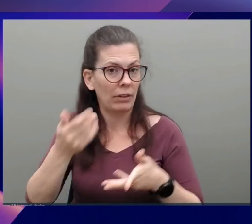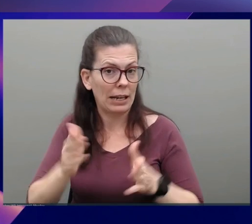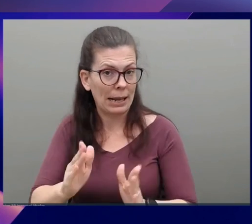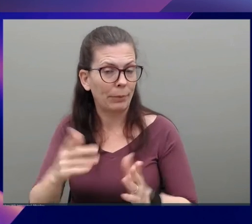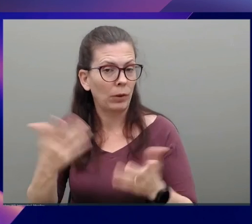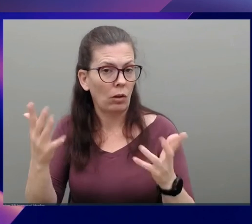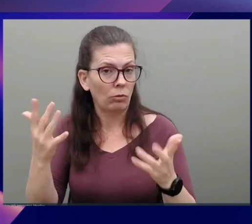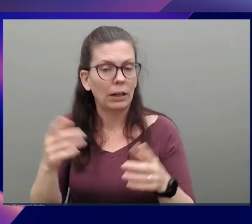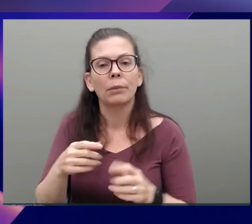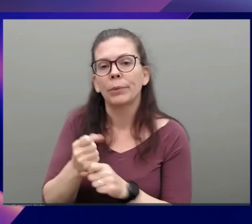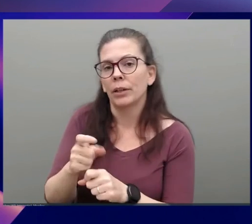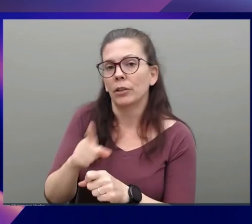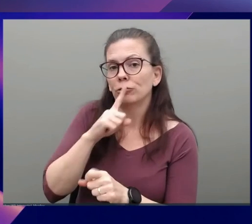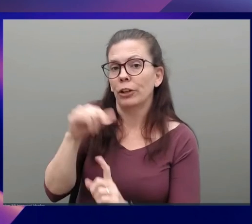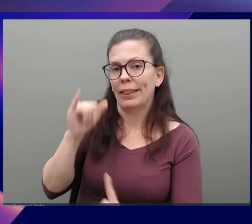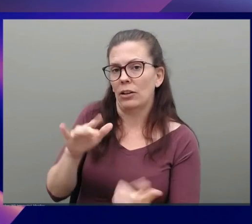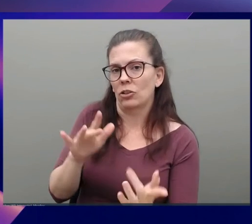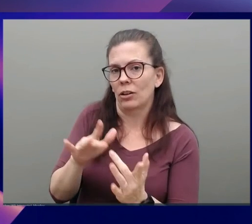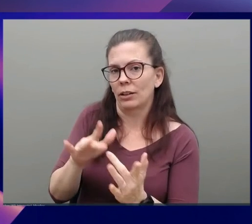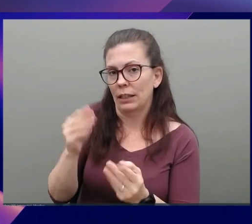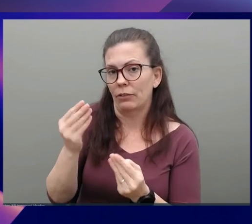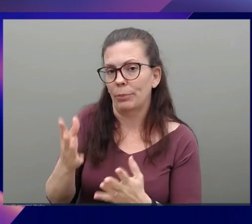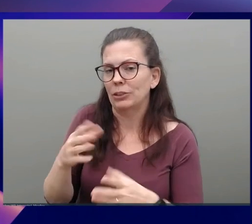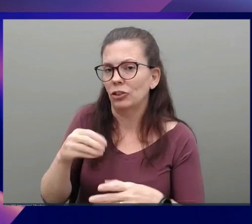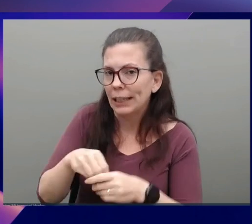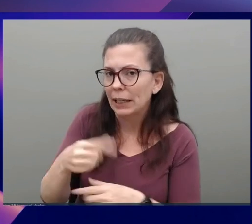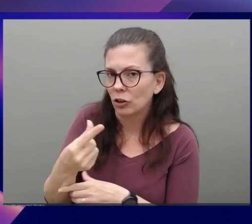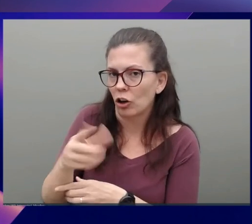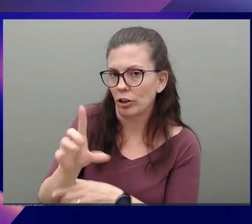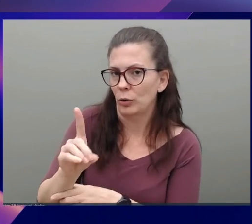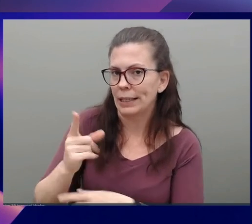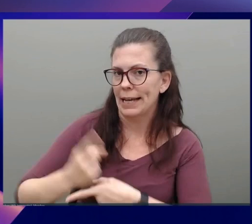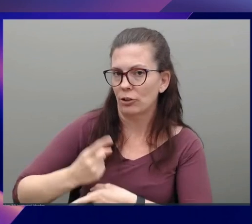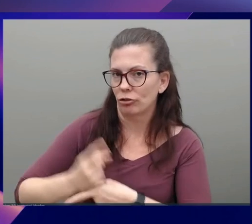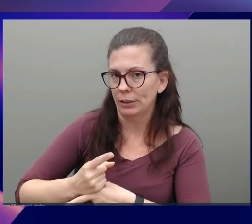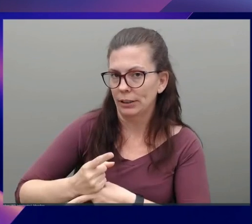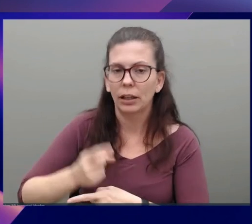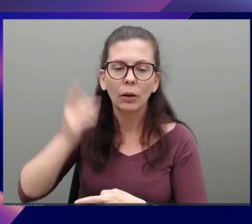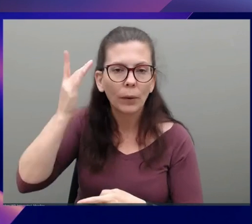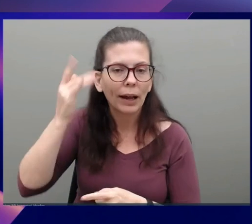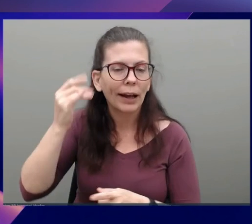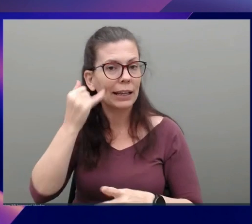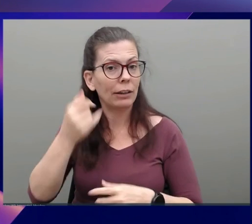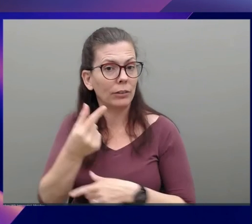that the contact information in GuardDuty is accurate because if GuardDuty alerts don't go anywhere,